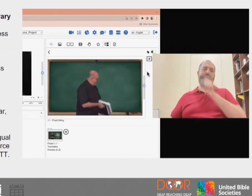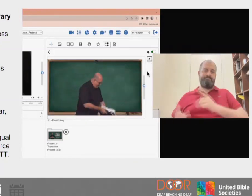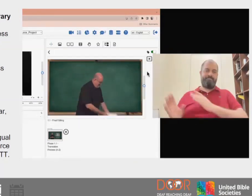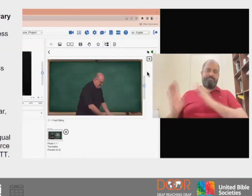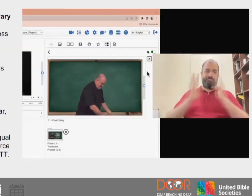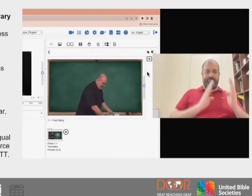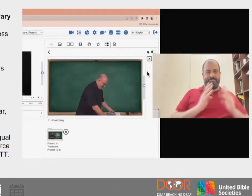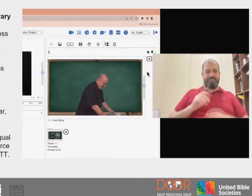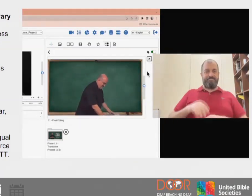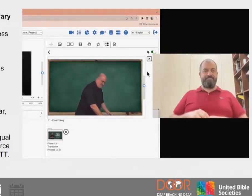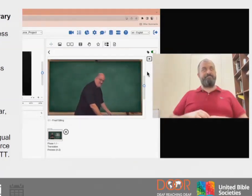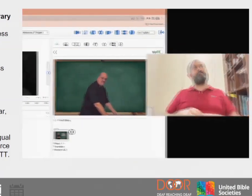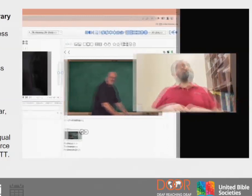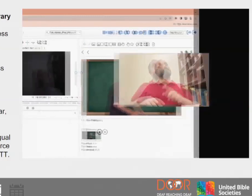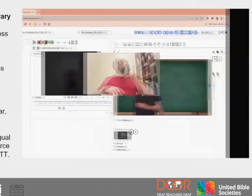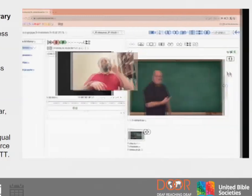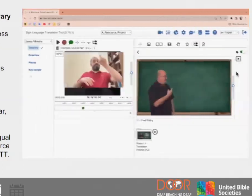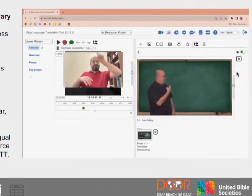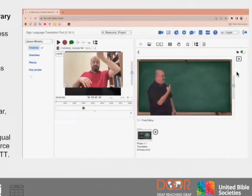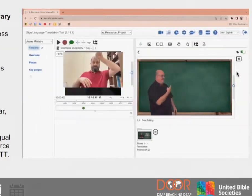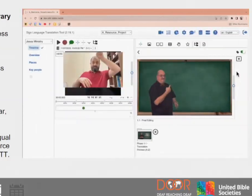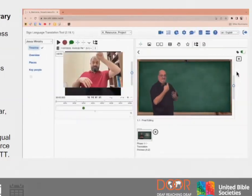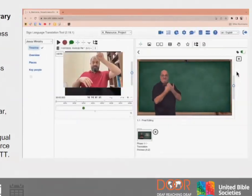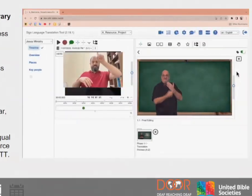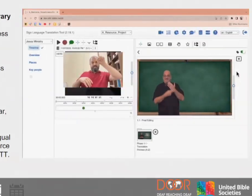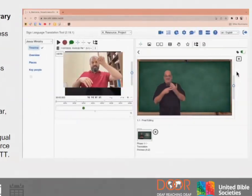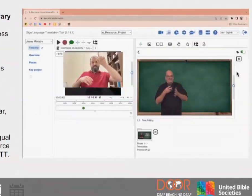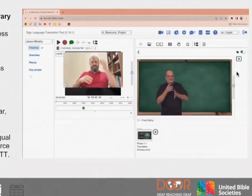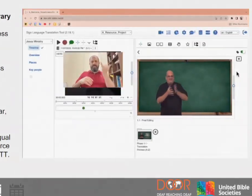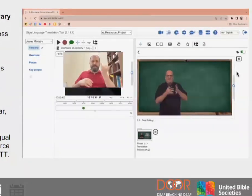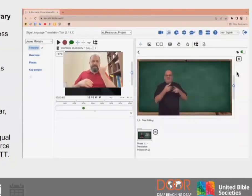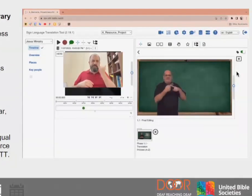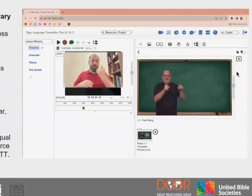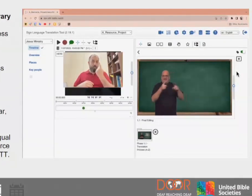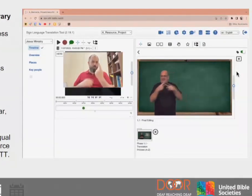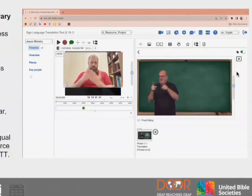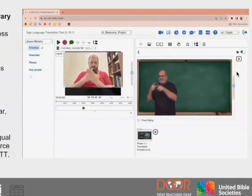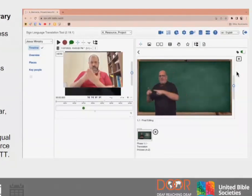So now I'm going to show you the other half of the screen. A different sort of feature that we're developing.